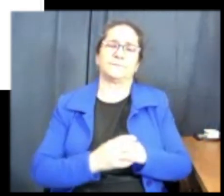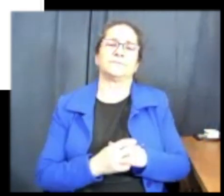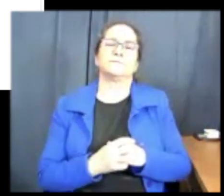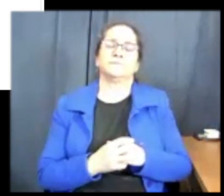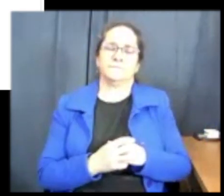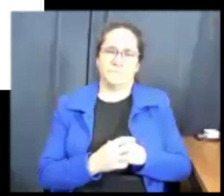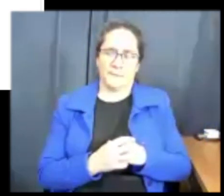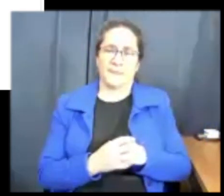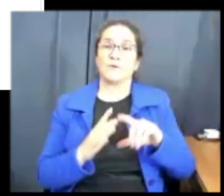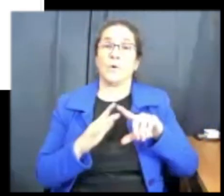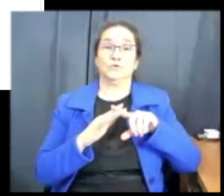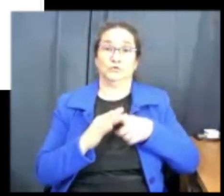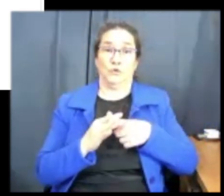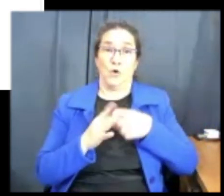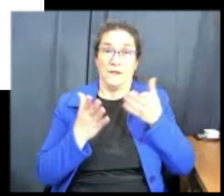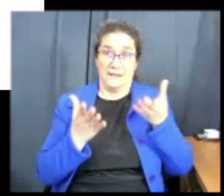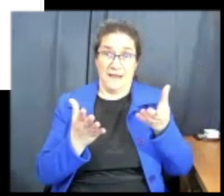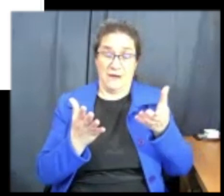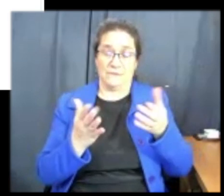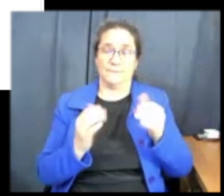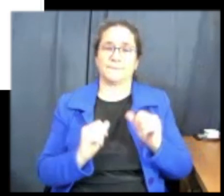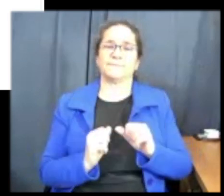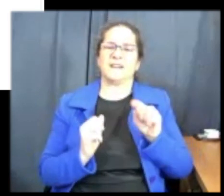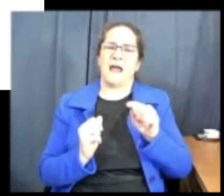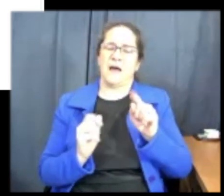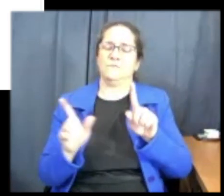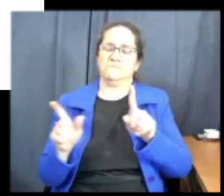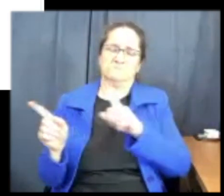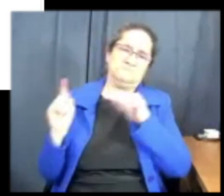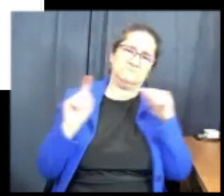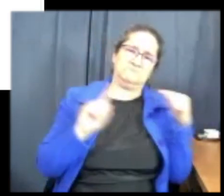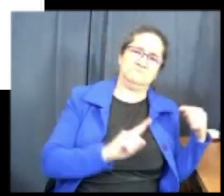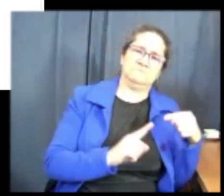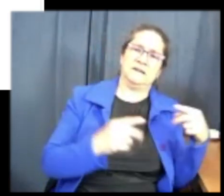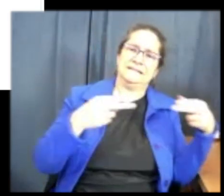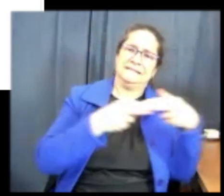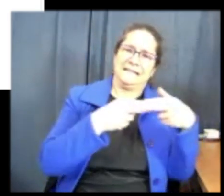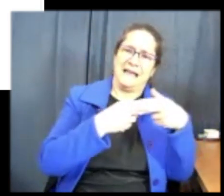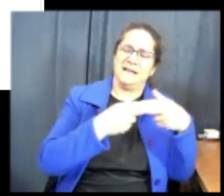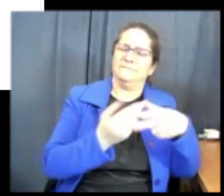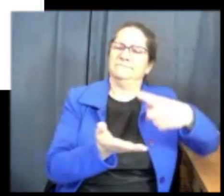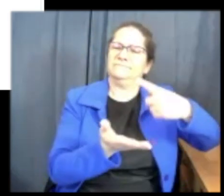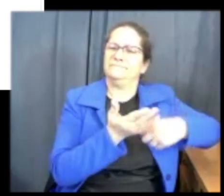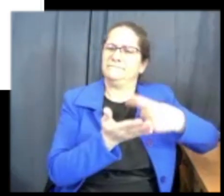Now we're going to head back into our slides and talk a little bit further about accessing this information.